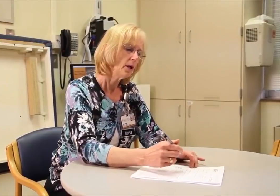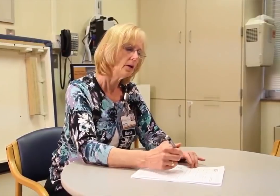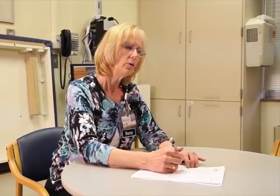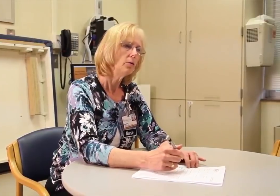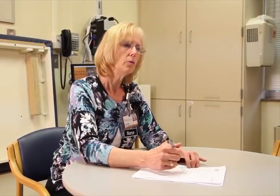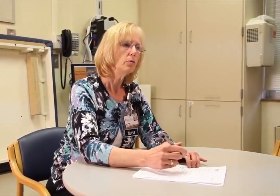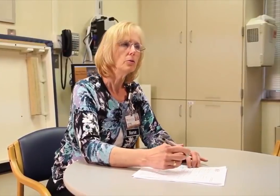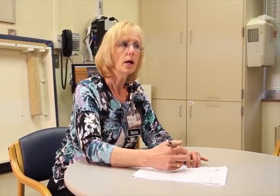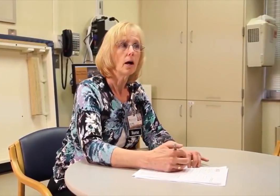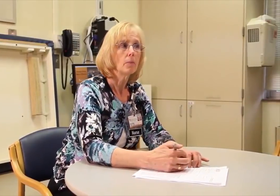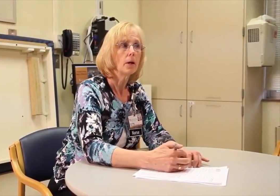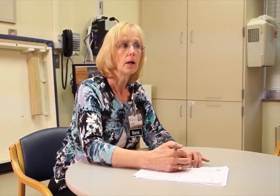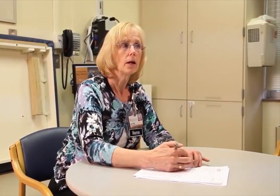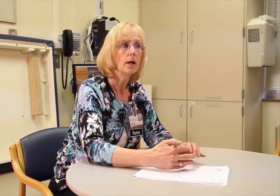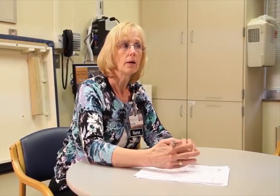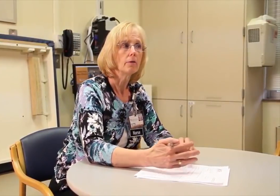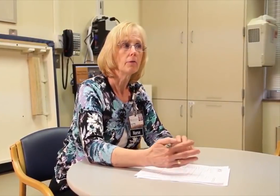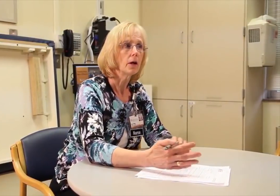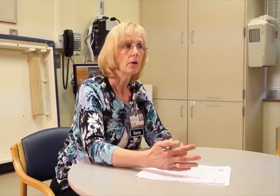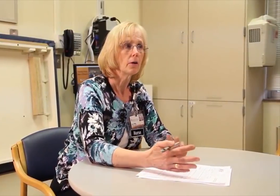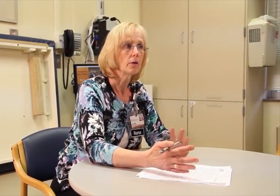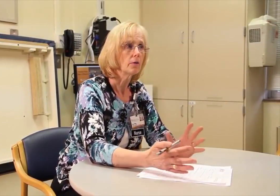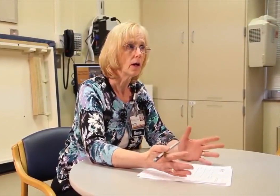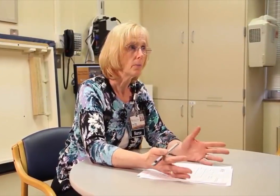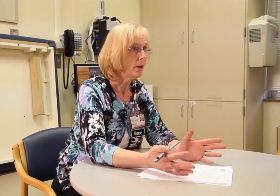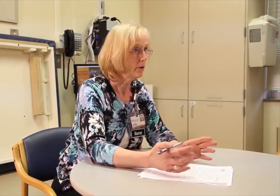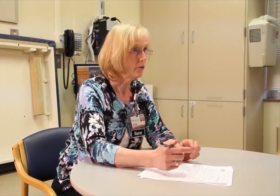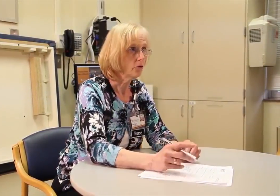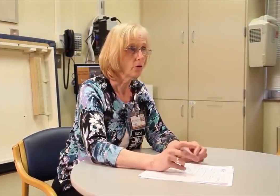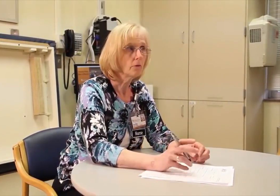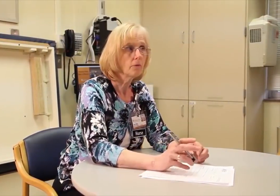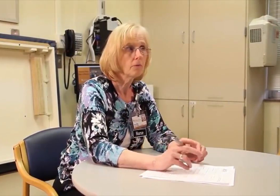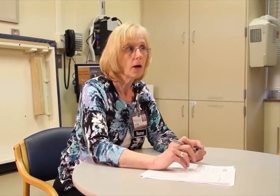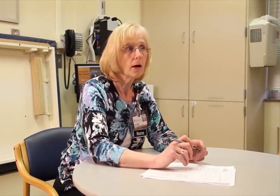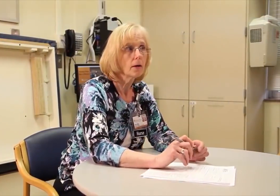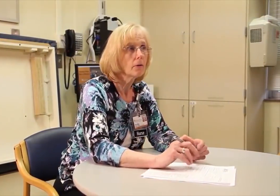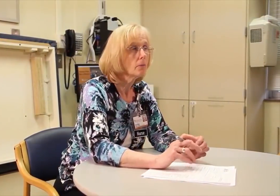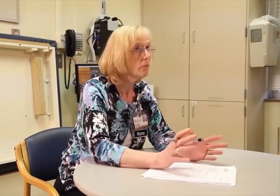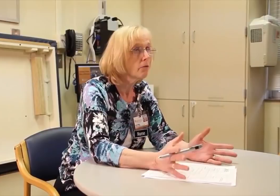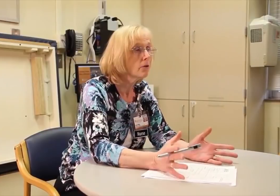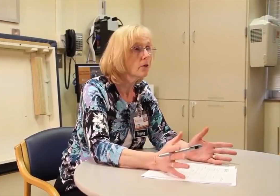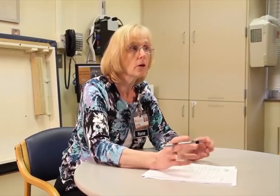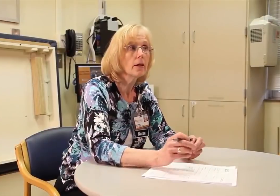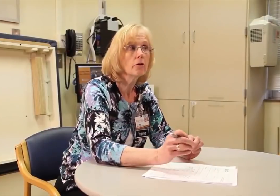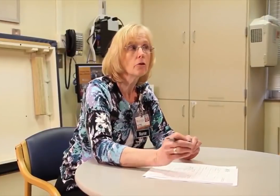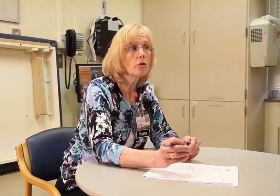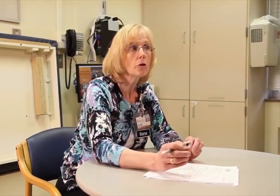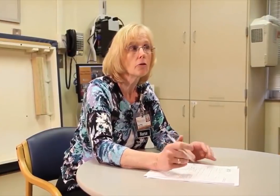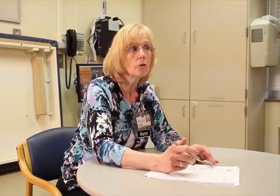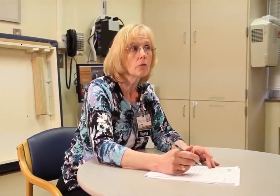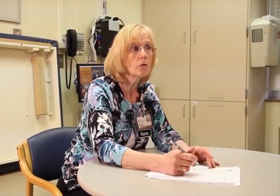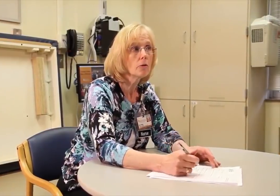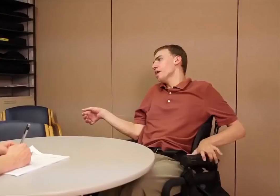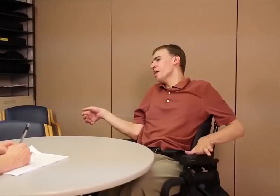Can you tell me if there's, um, additional physical conditions or concerns?